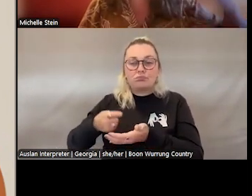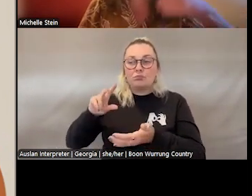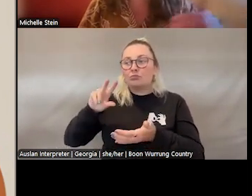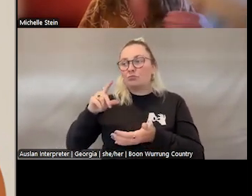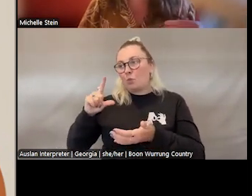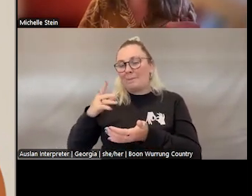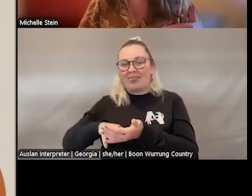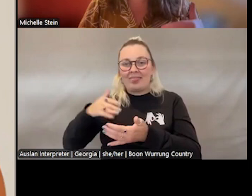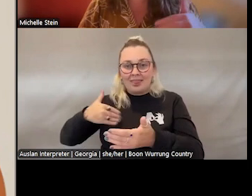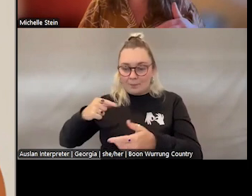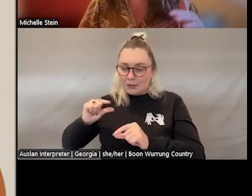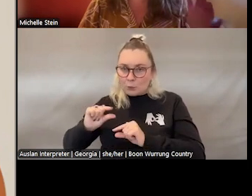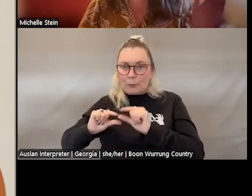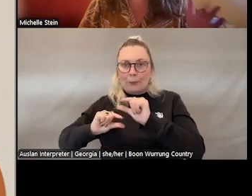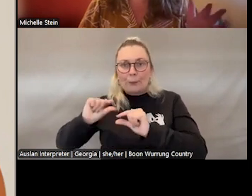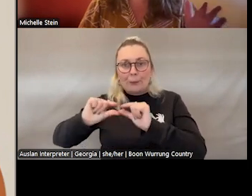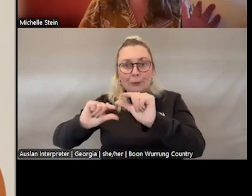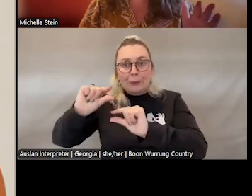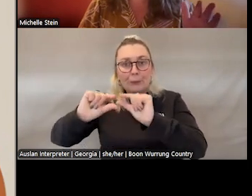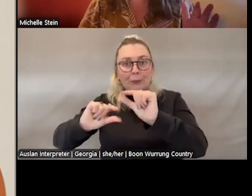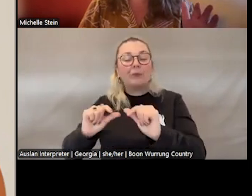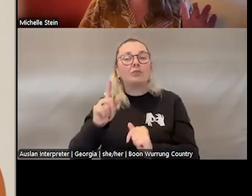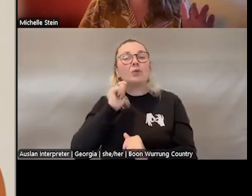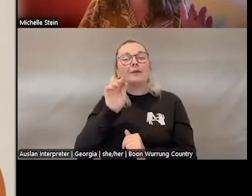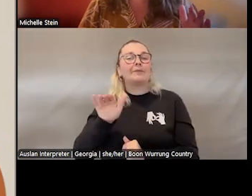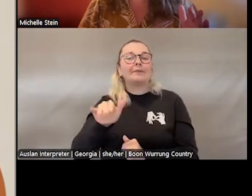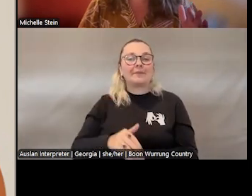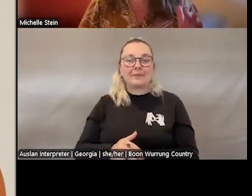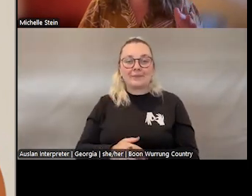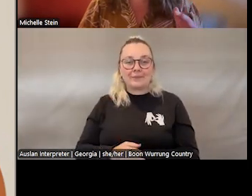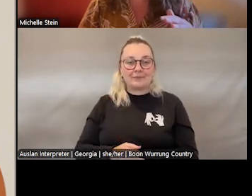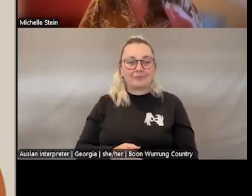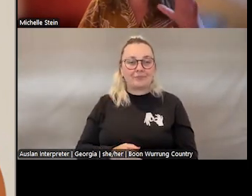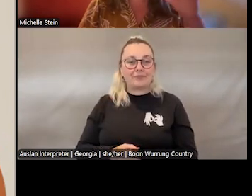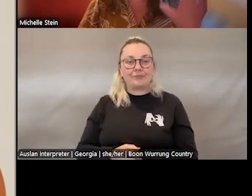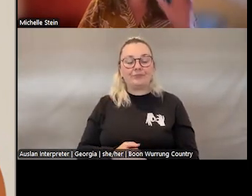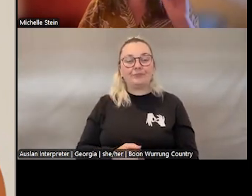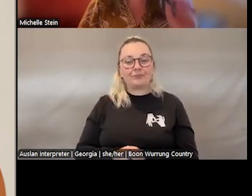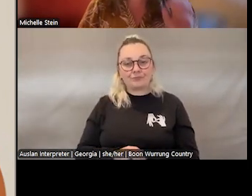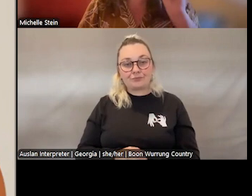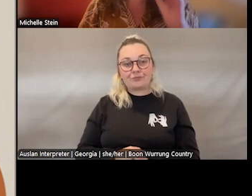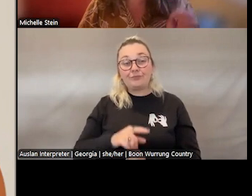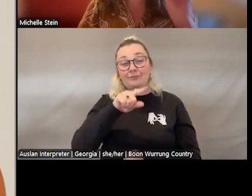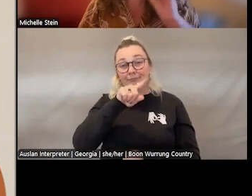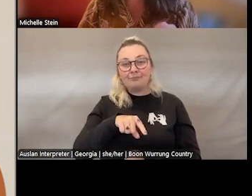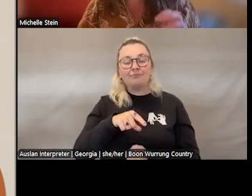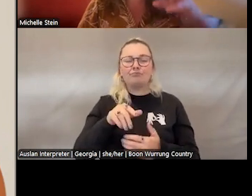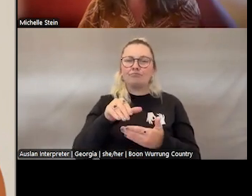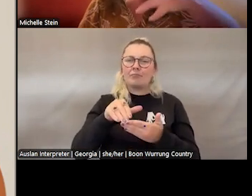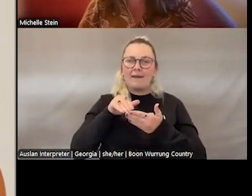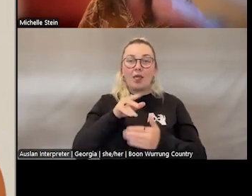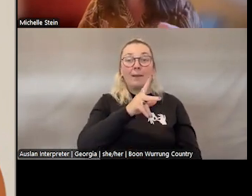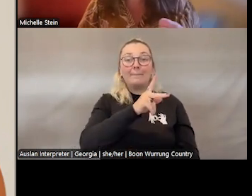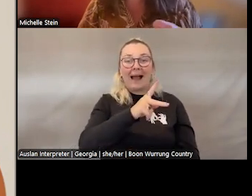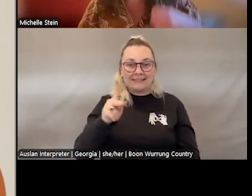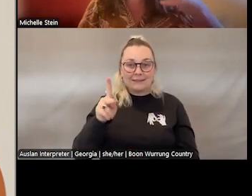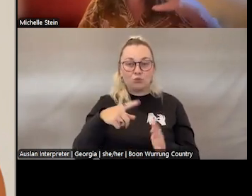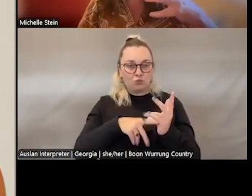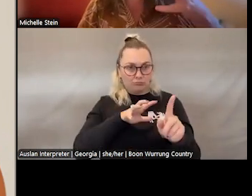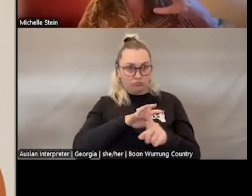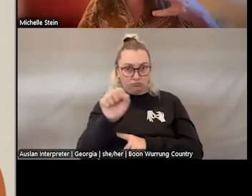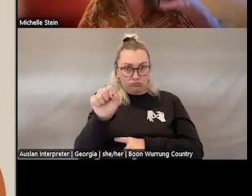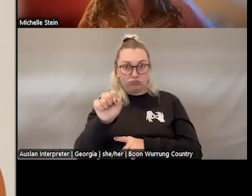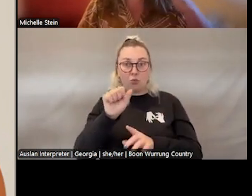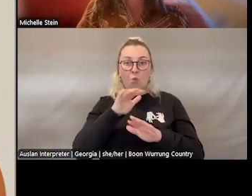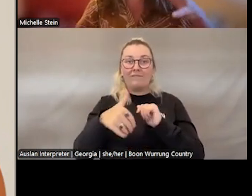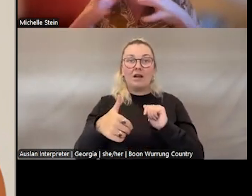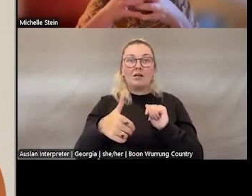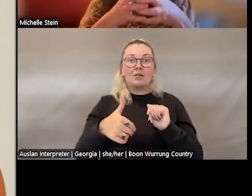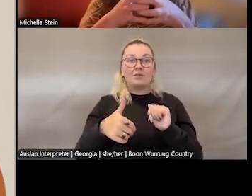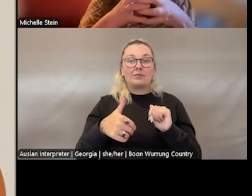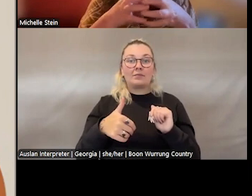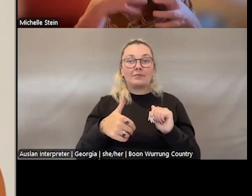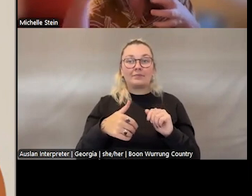a cumulative gift over a certain amount. Those are such helpful patterns that then identify